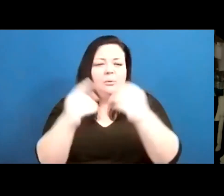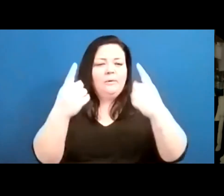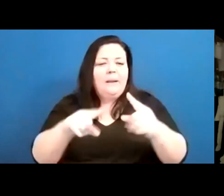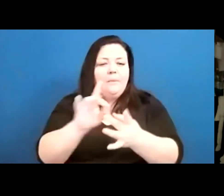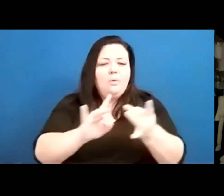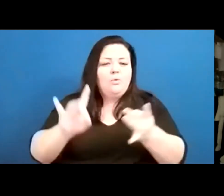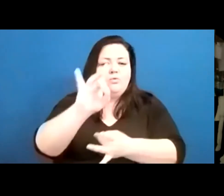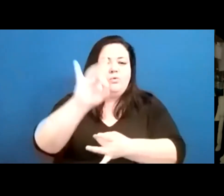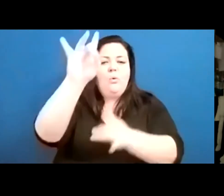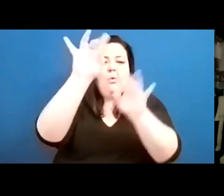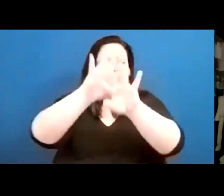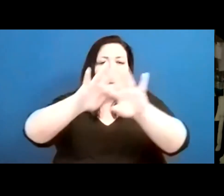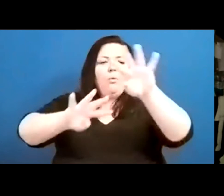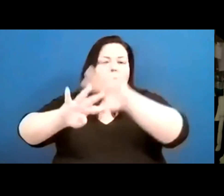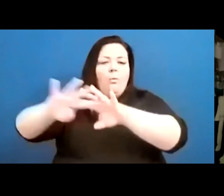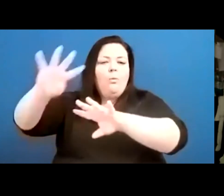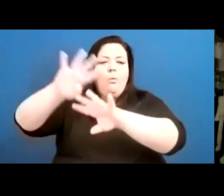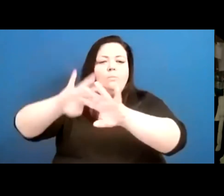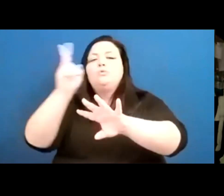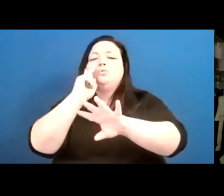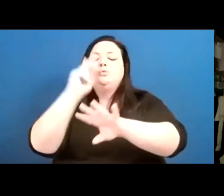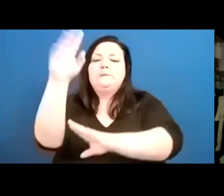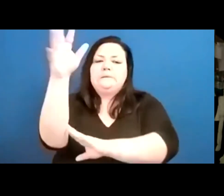your limbs through branches/ of cherry plum. Rare bird,/